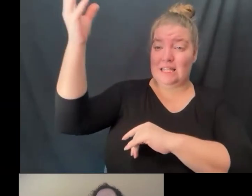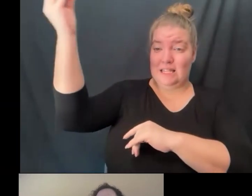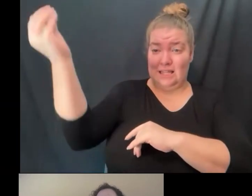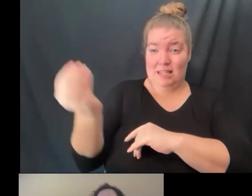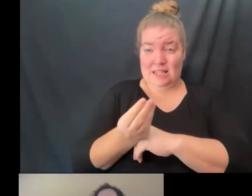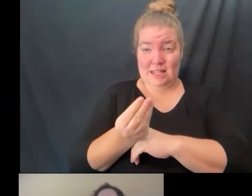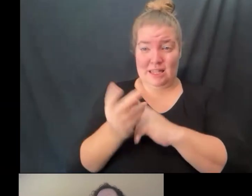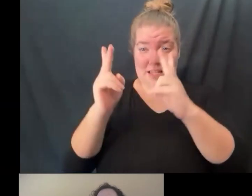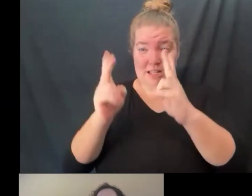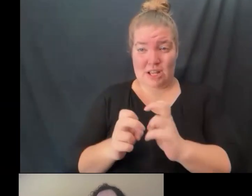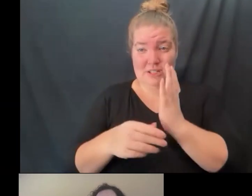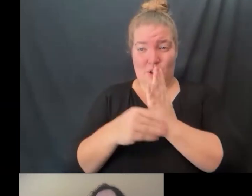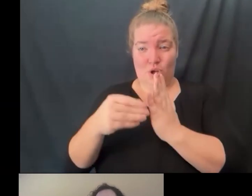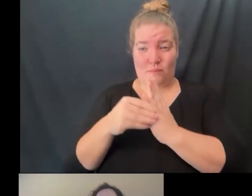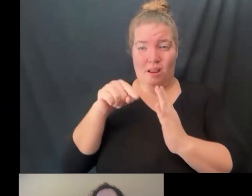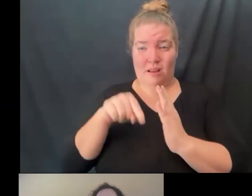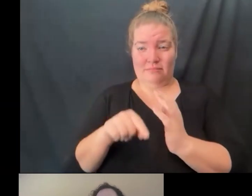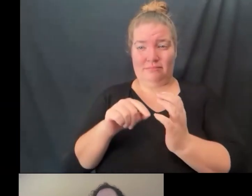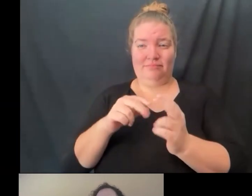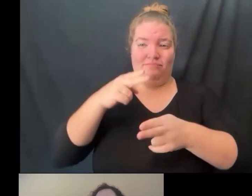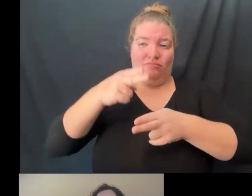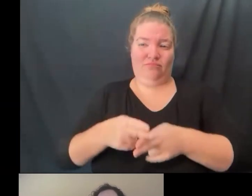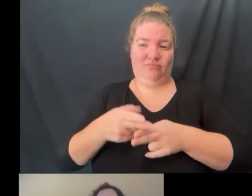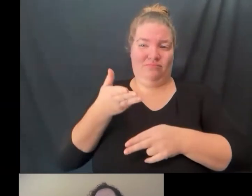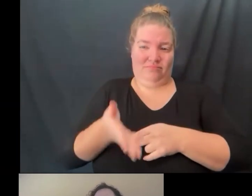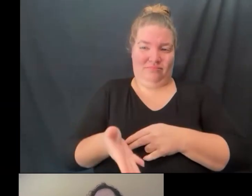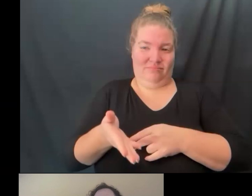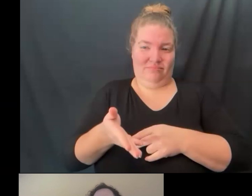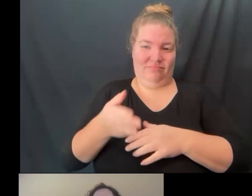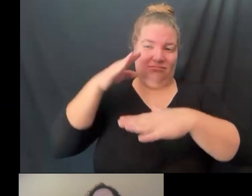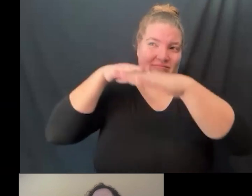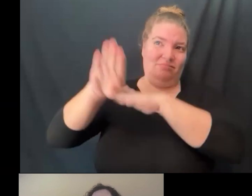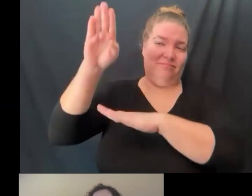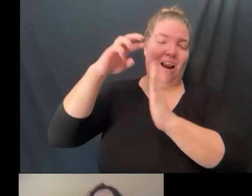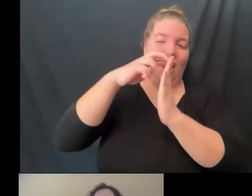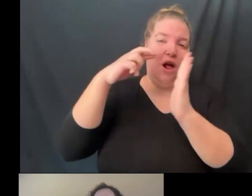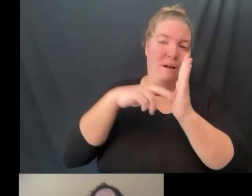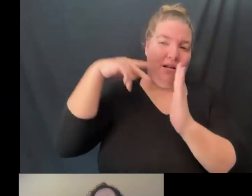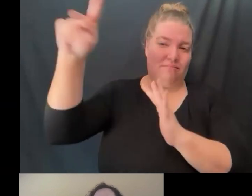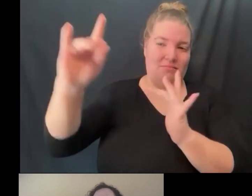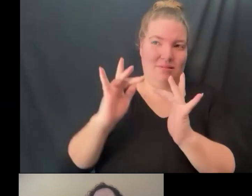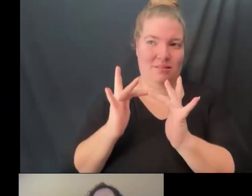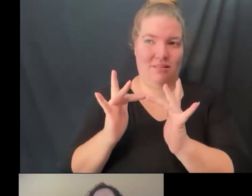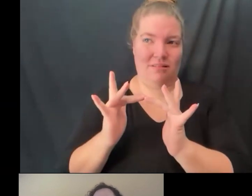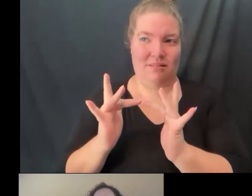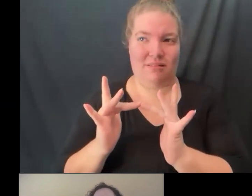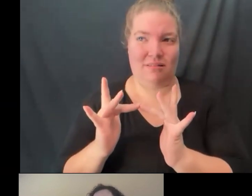is considered a digital document. So everything on your web page, except perhaps the downloadable digital documents,